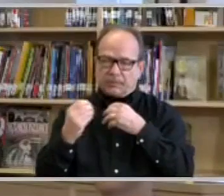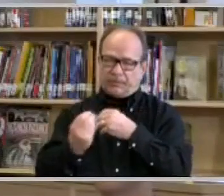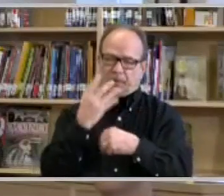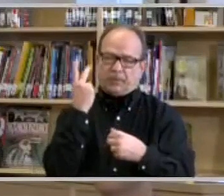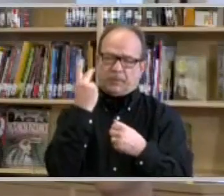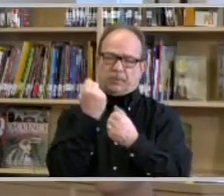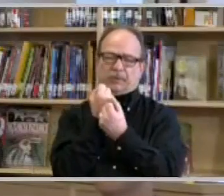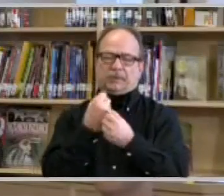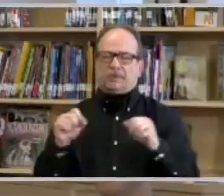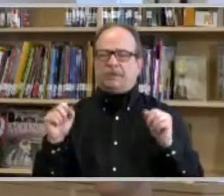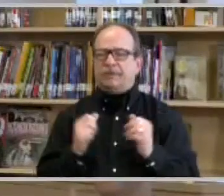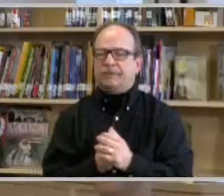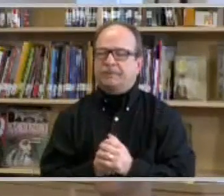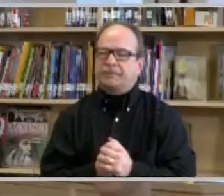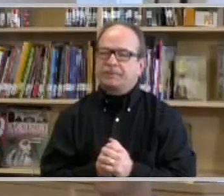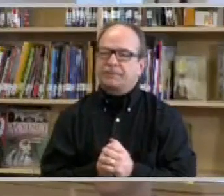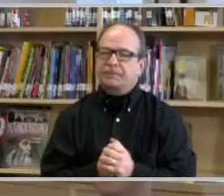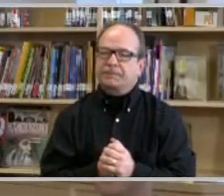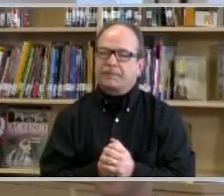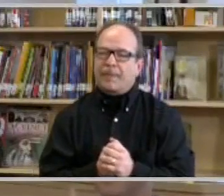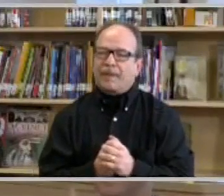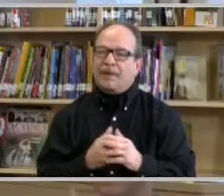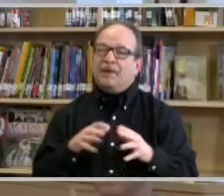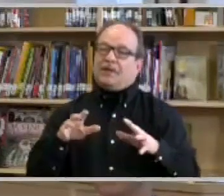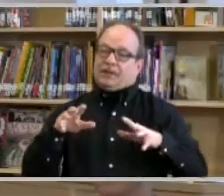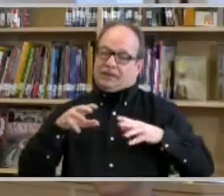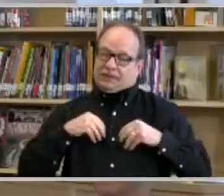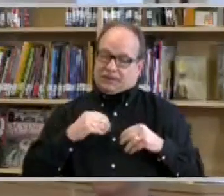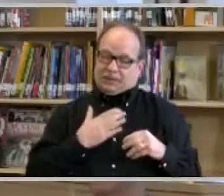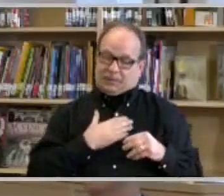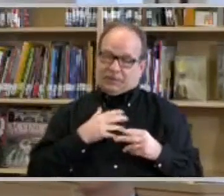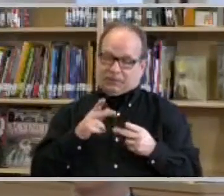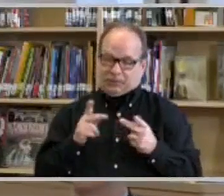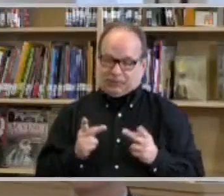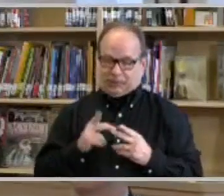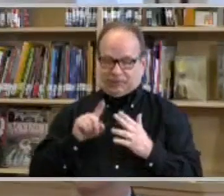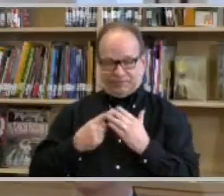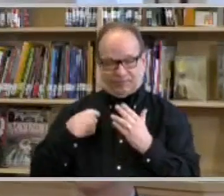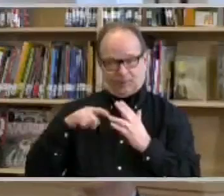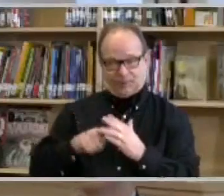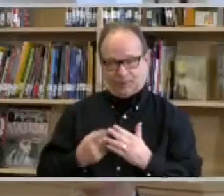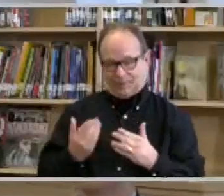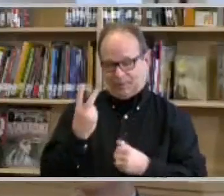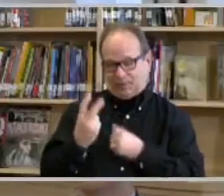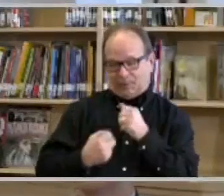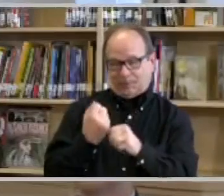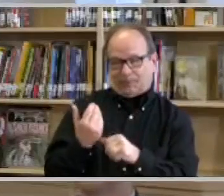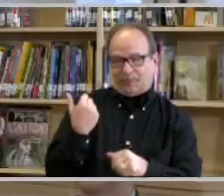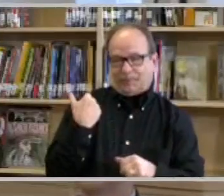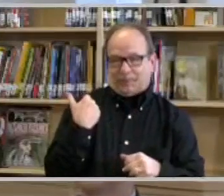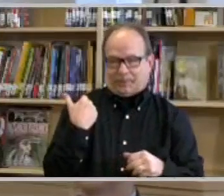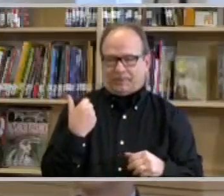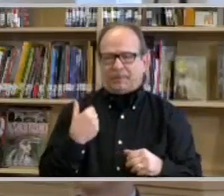AFFECT OUR PUBLIC SAFETY.